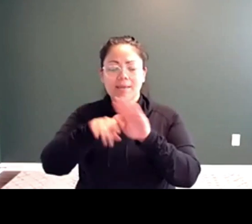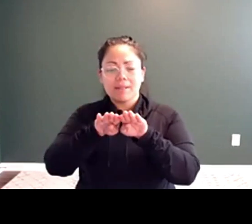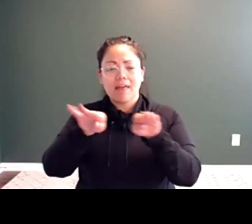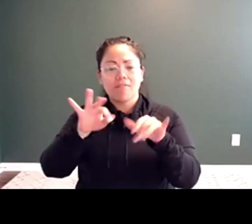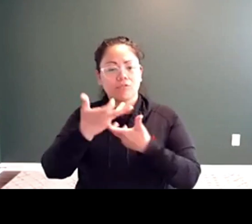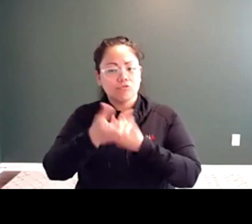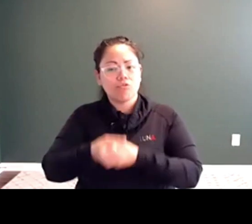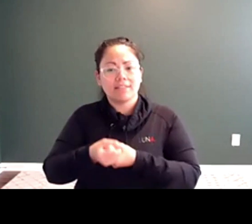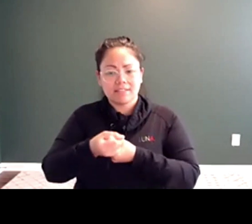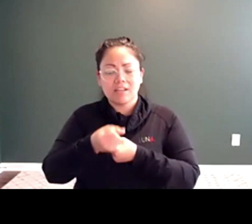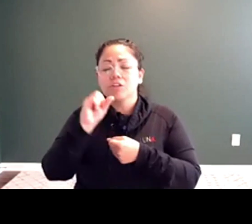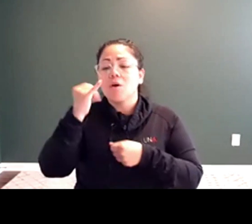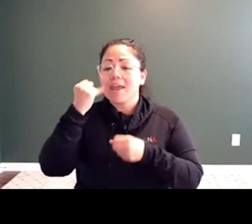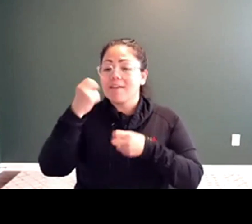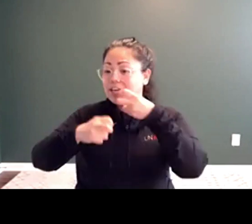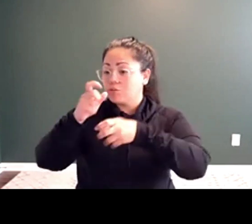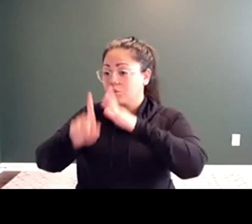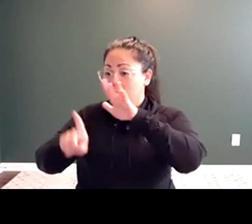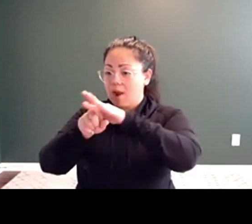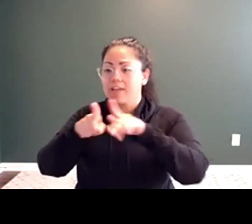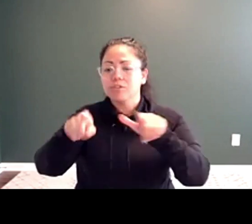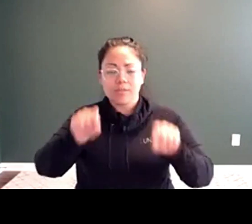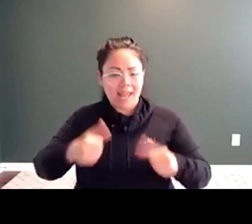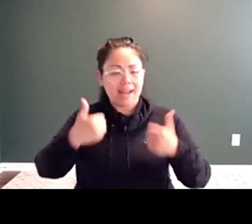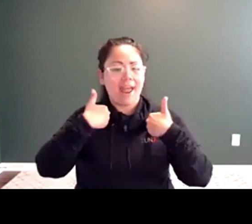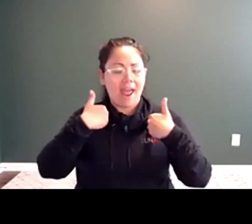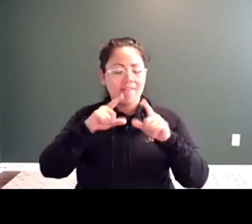so that when issues do arise, you're able to have conversations about them.